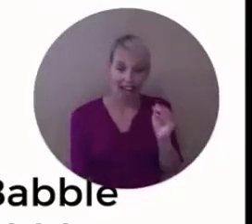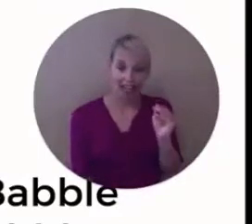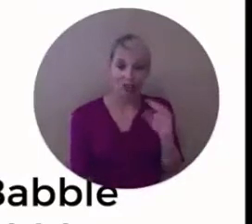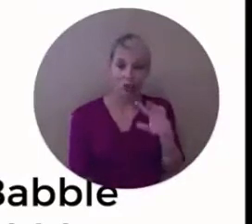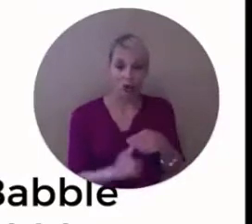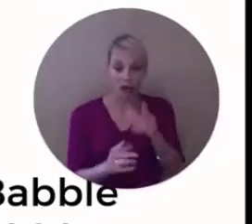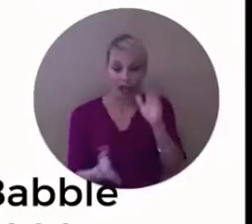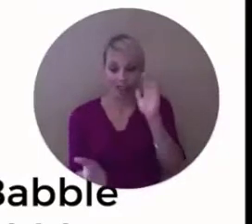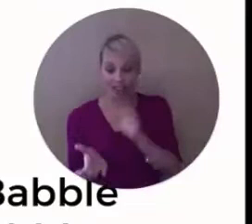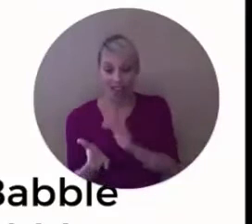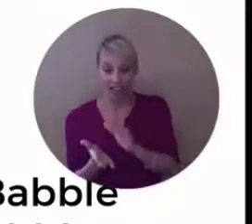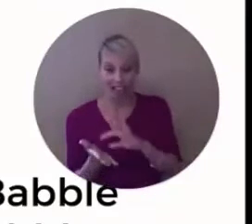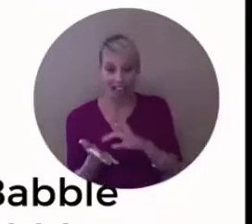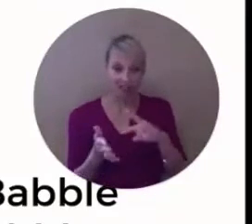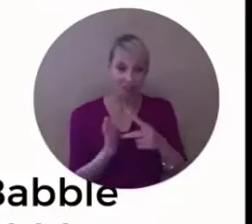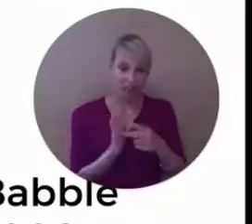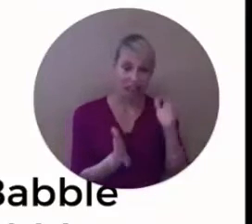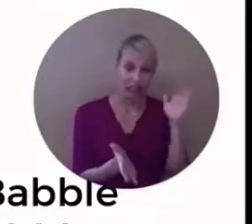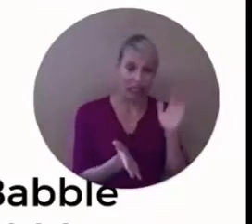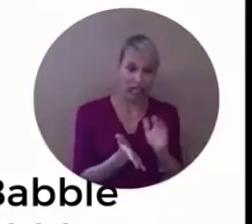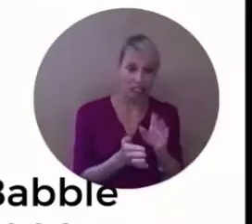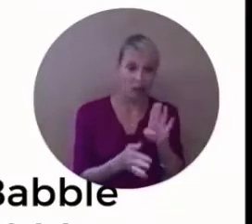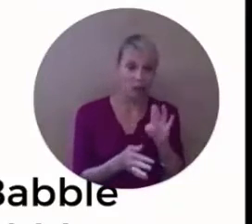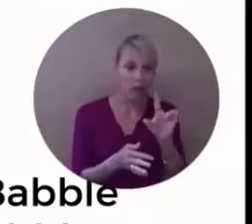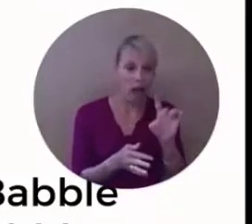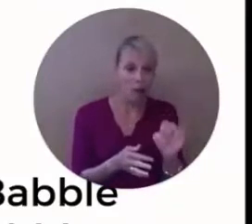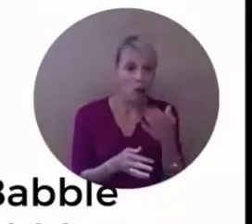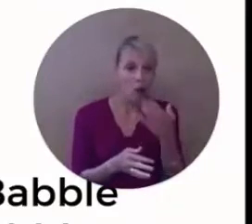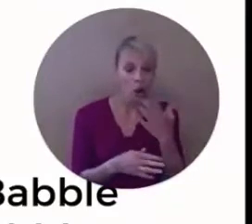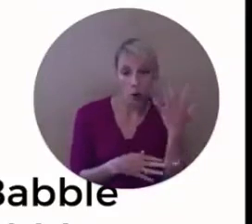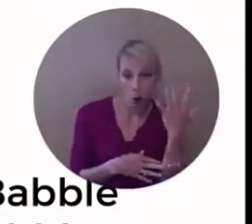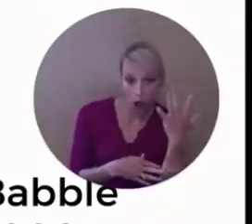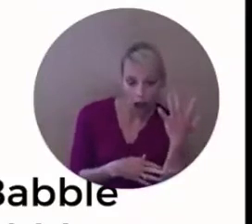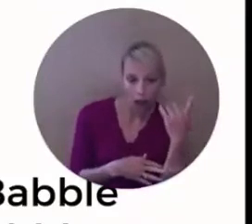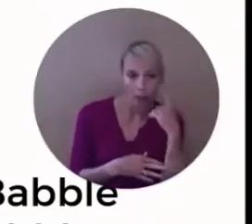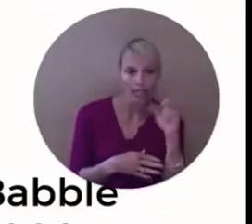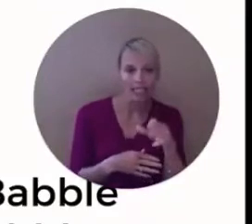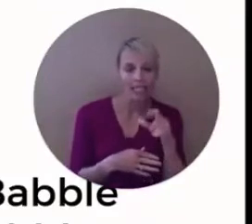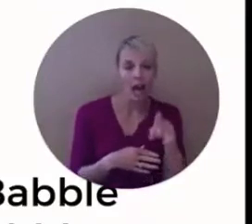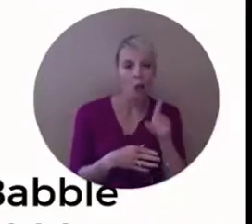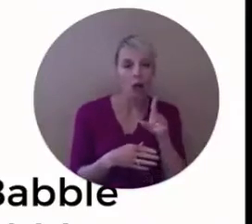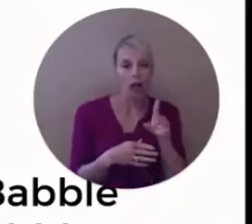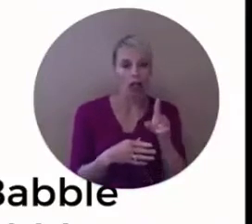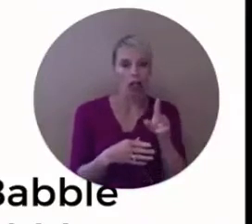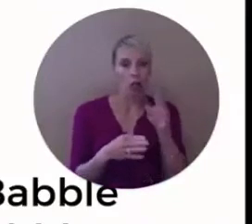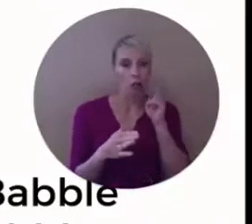And when we have less of that, it means we have less babbling which